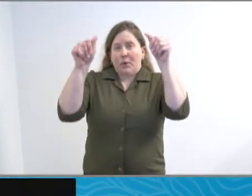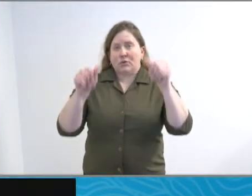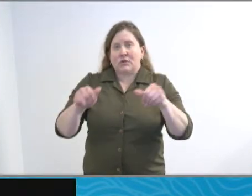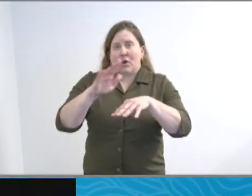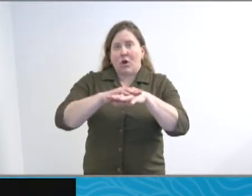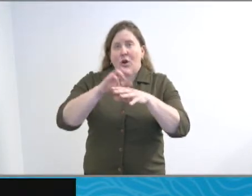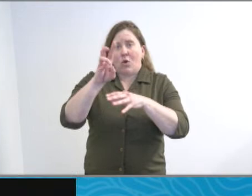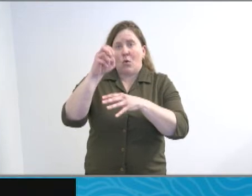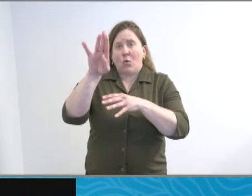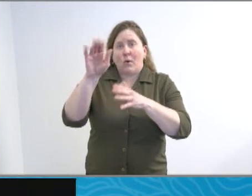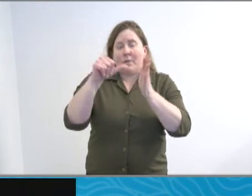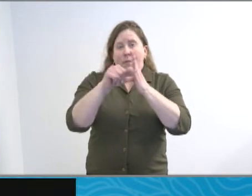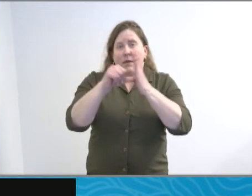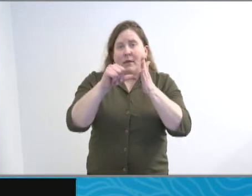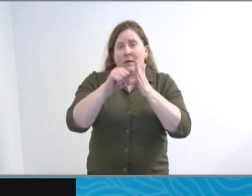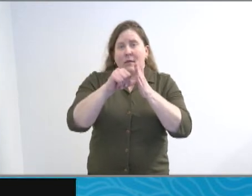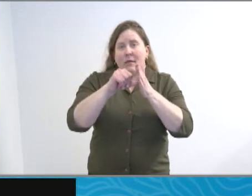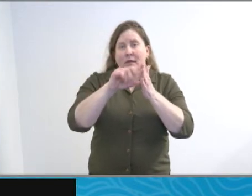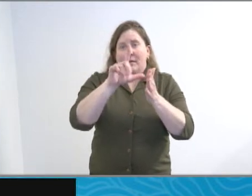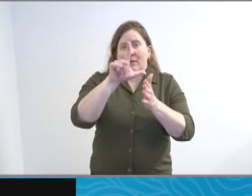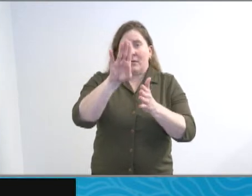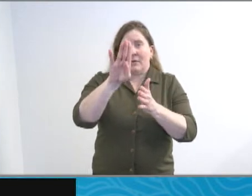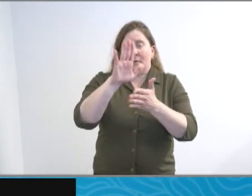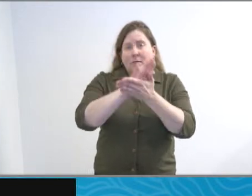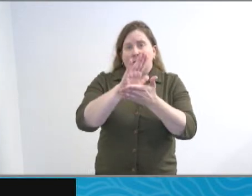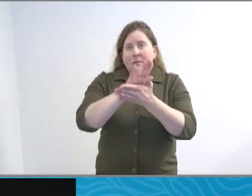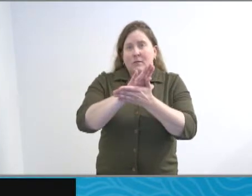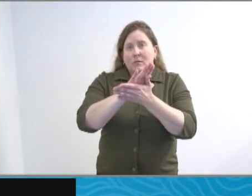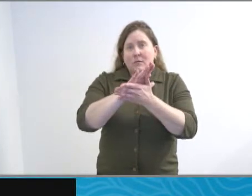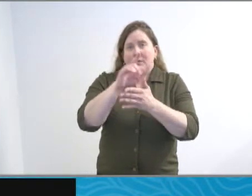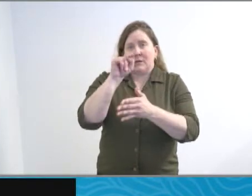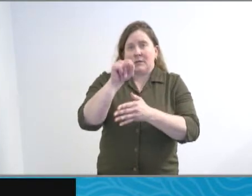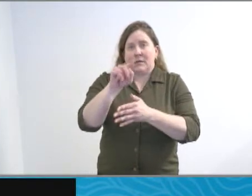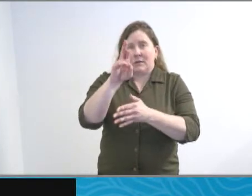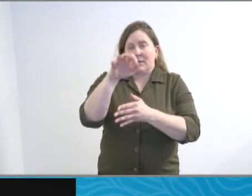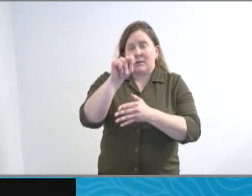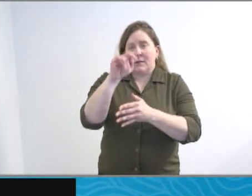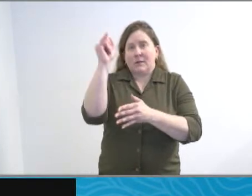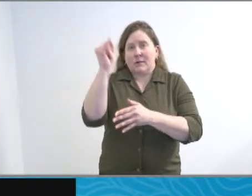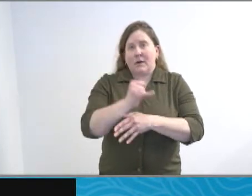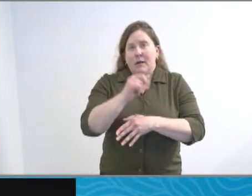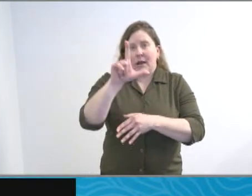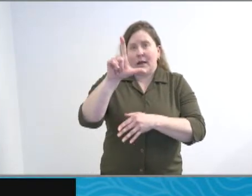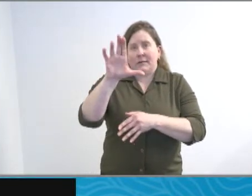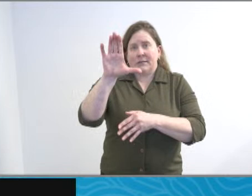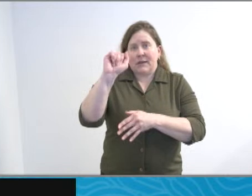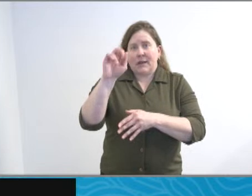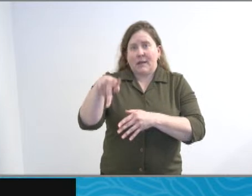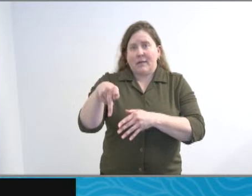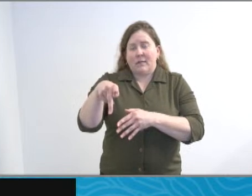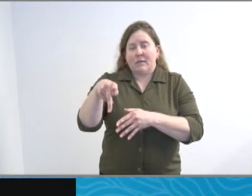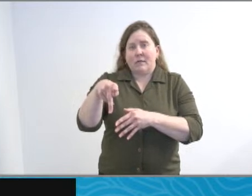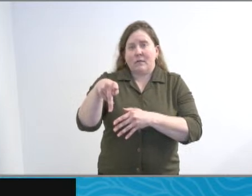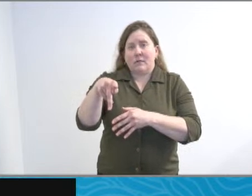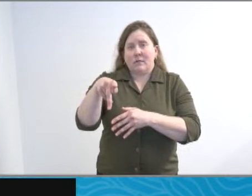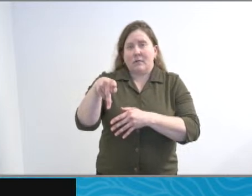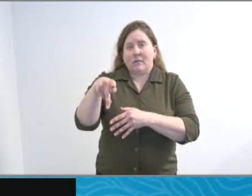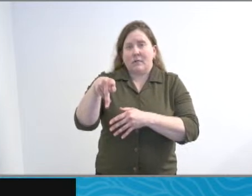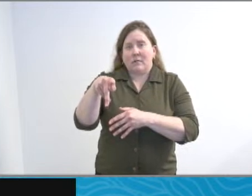that webpage is LBSchools.net/LCAP. And there you can find not only the first draft